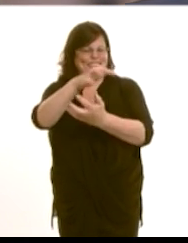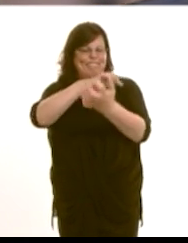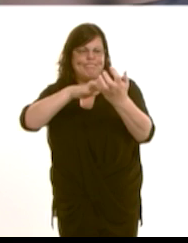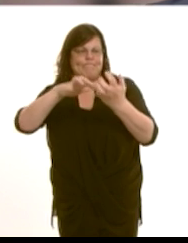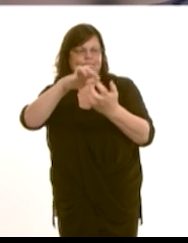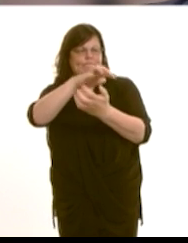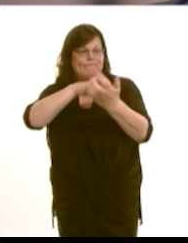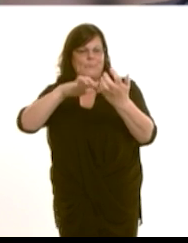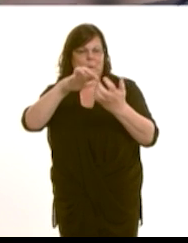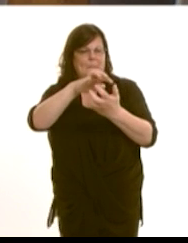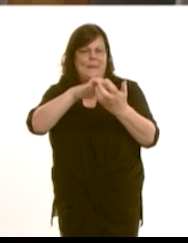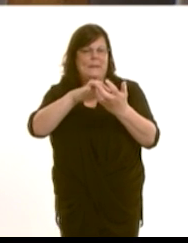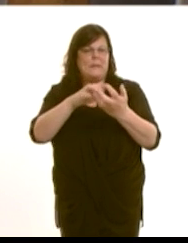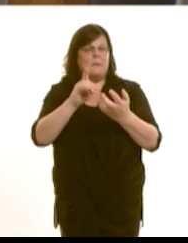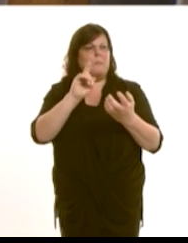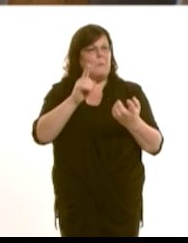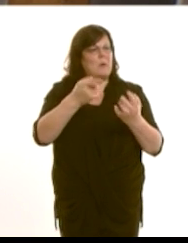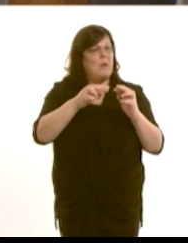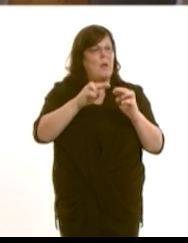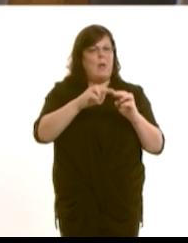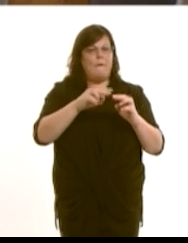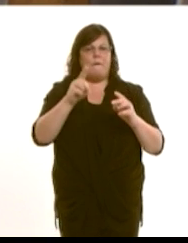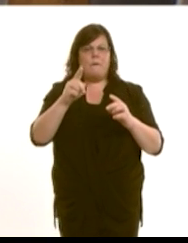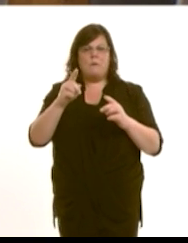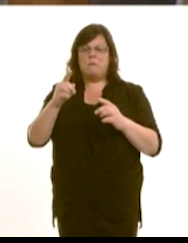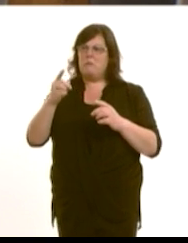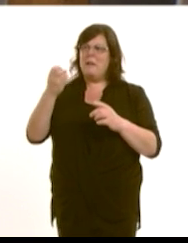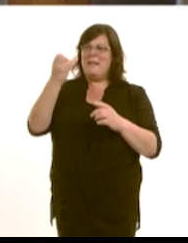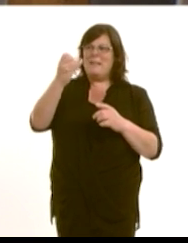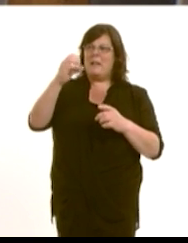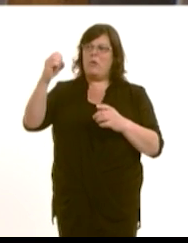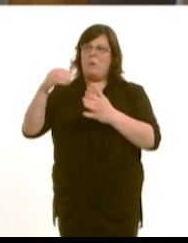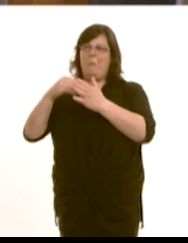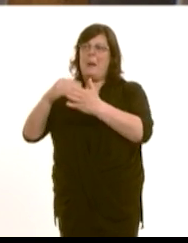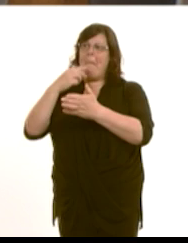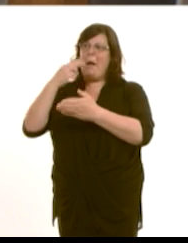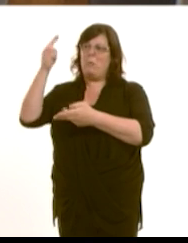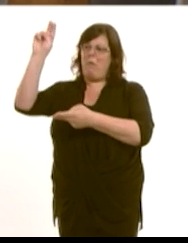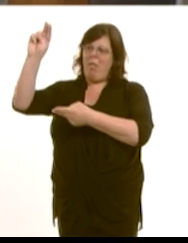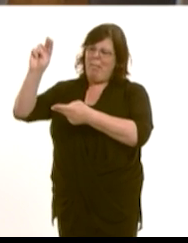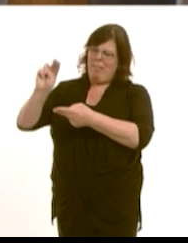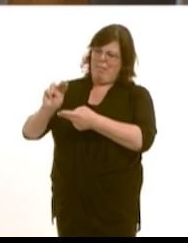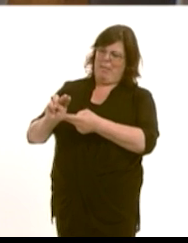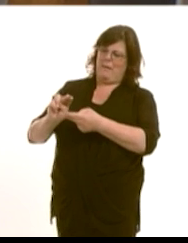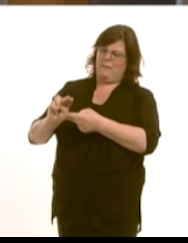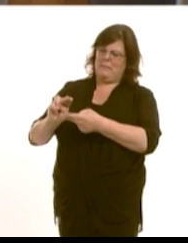But itís quite evident that, if we see a cut of £600 million in the Assemblyís budget